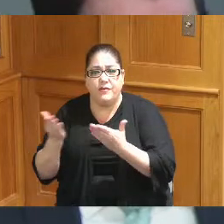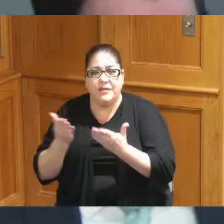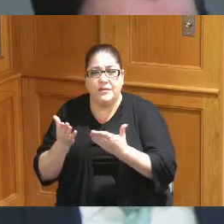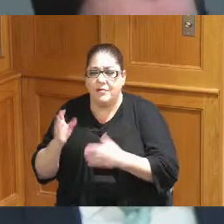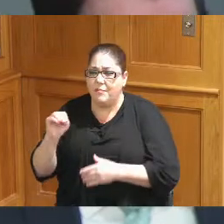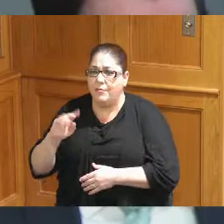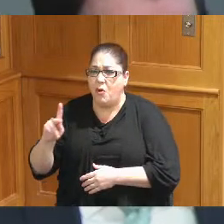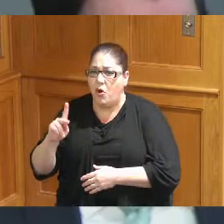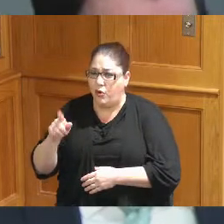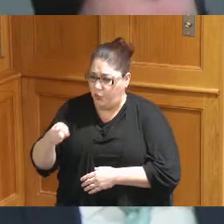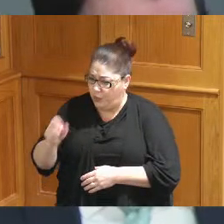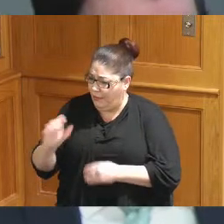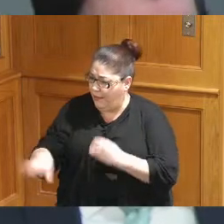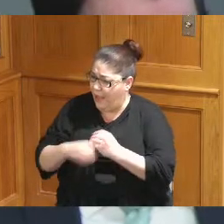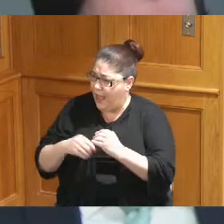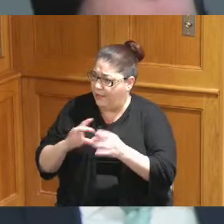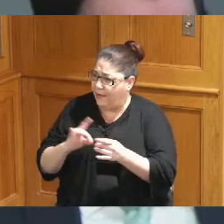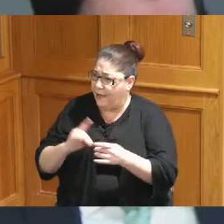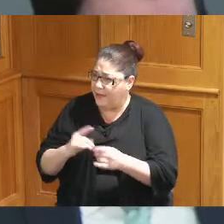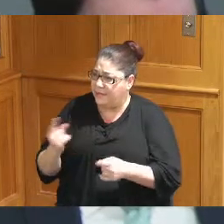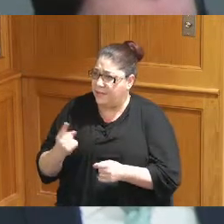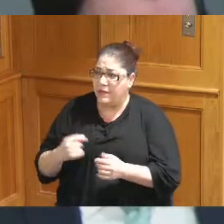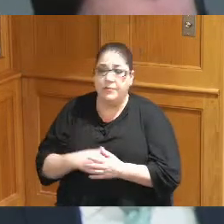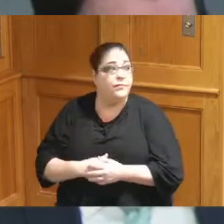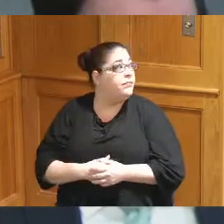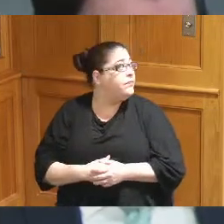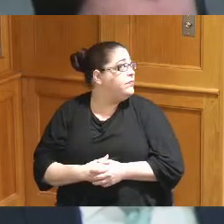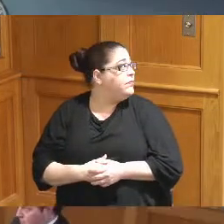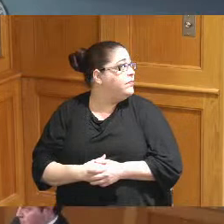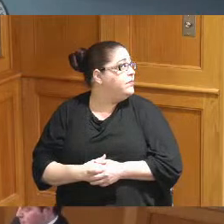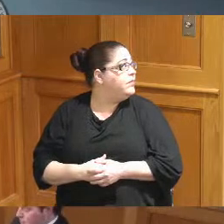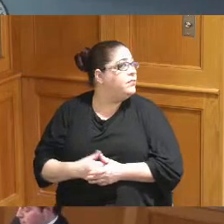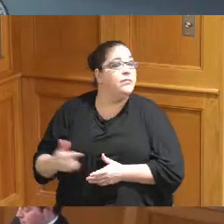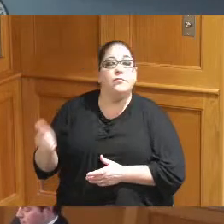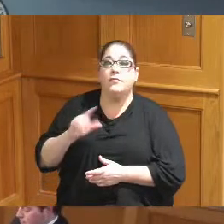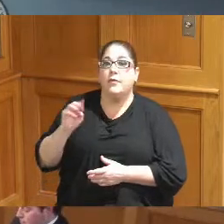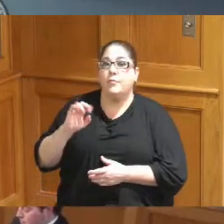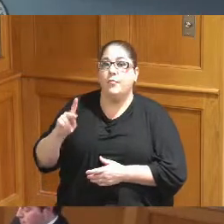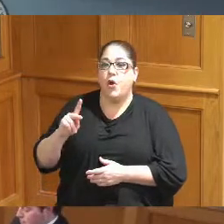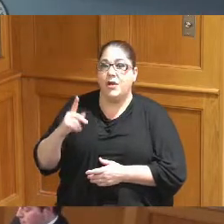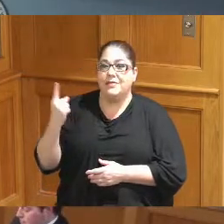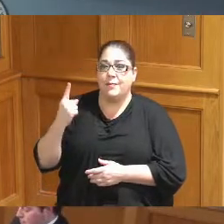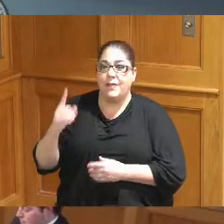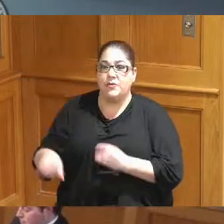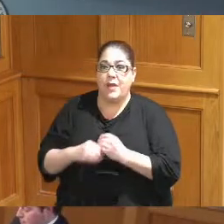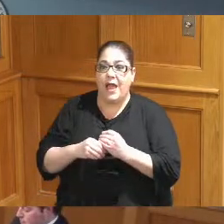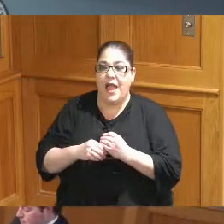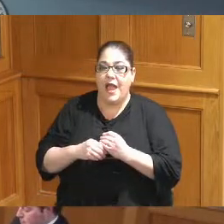have something to add on this particular point add I don't know if it's directly in response to